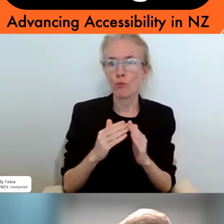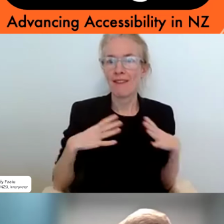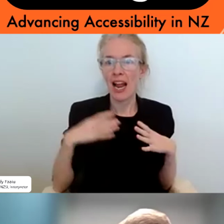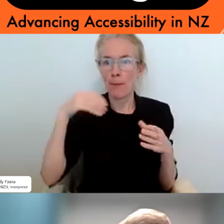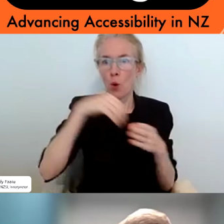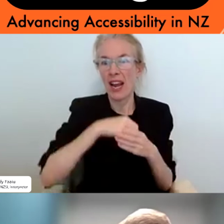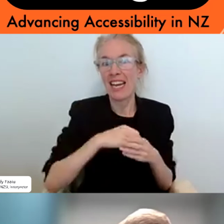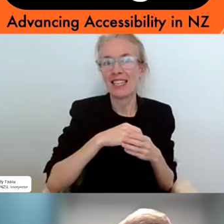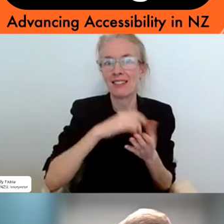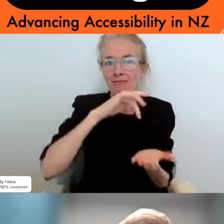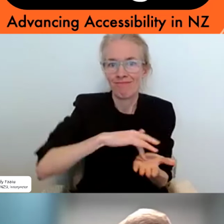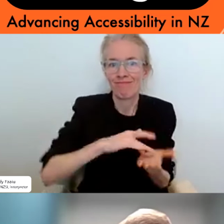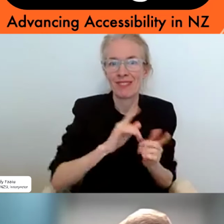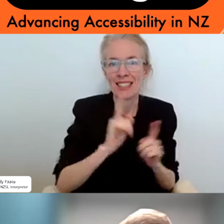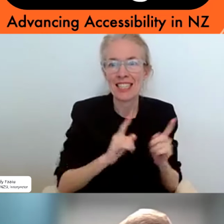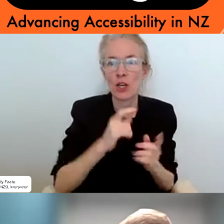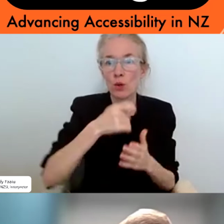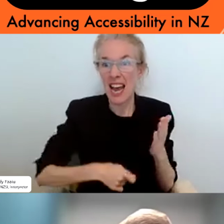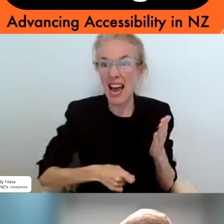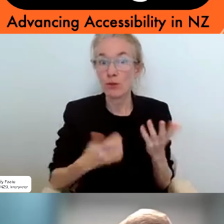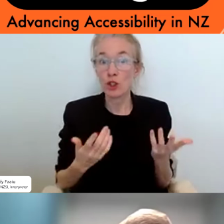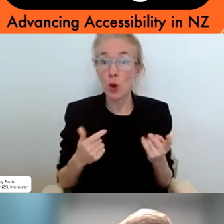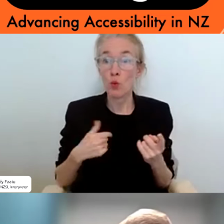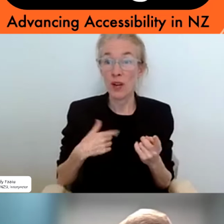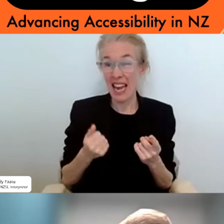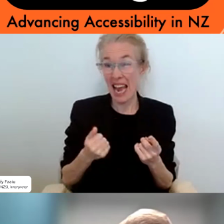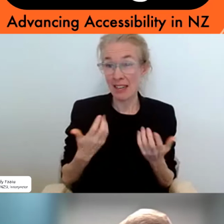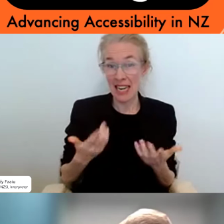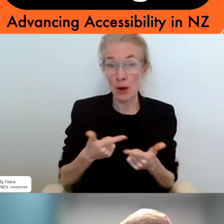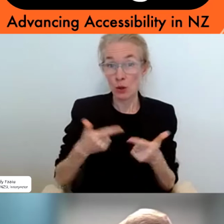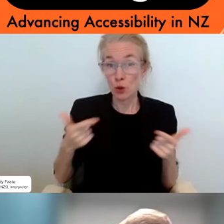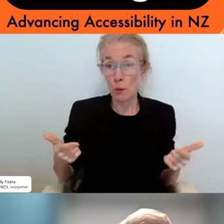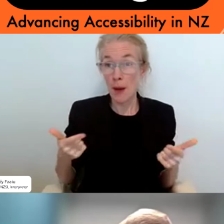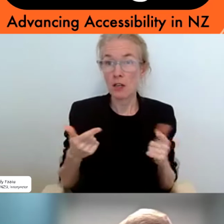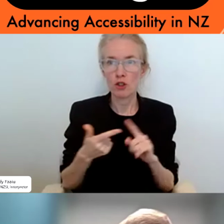of two and three bed homes designed to minimal spatial standards. Someone